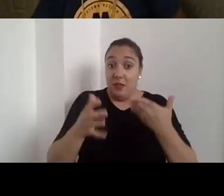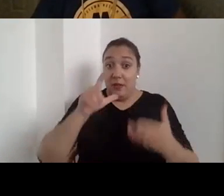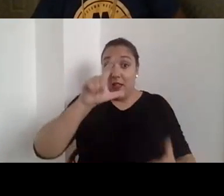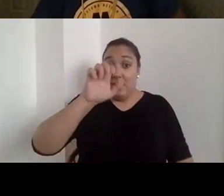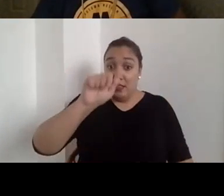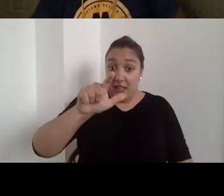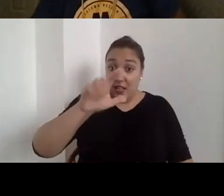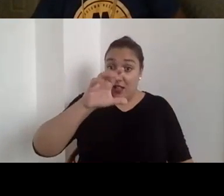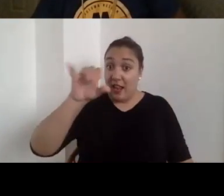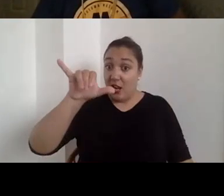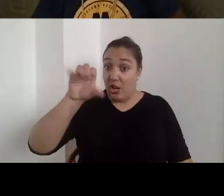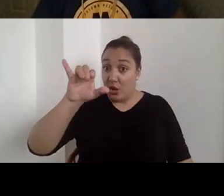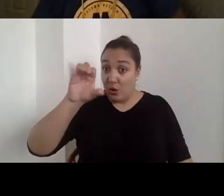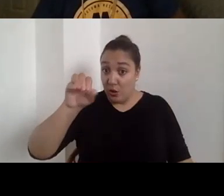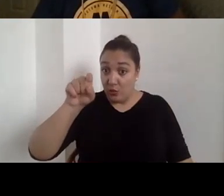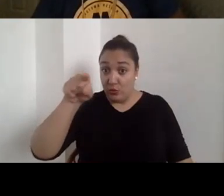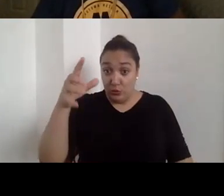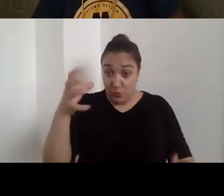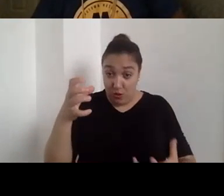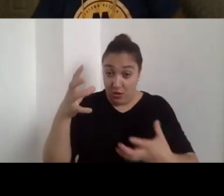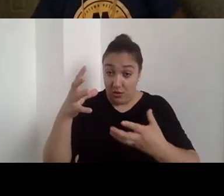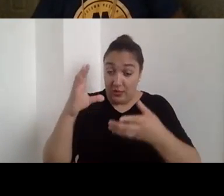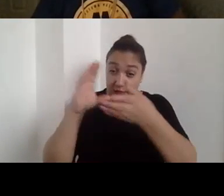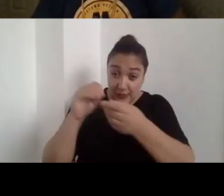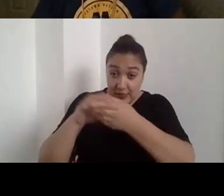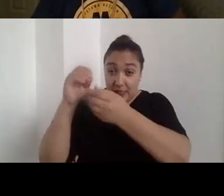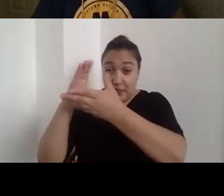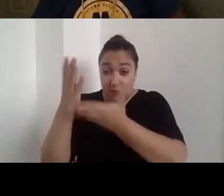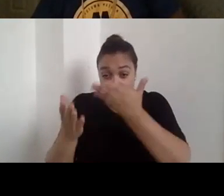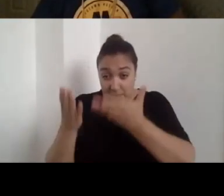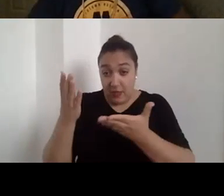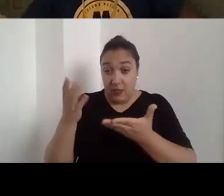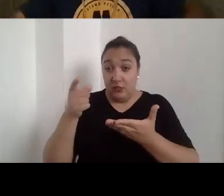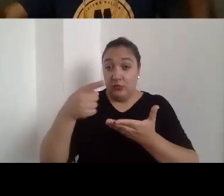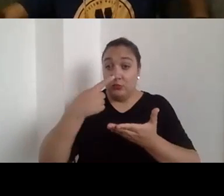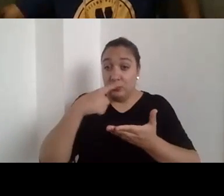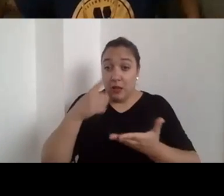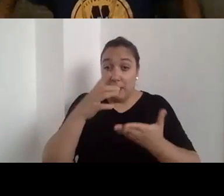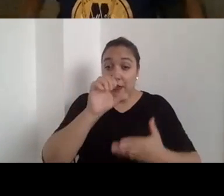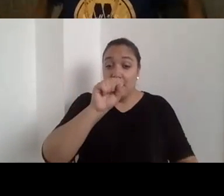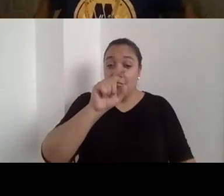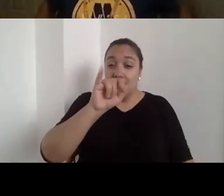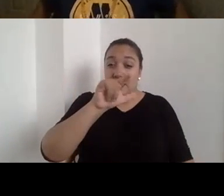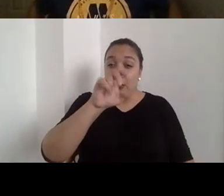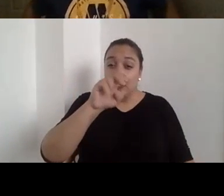grieving rebuilding which one you're doing and how it's affecting or not affecting your dance and art making practice?